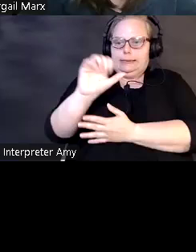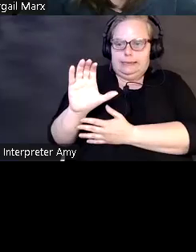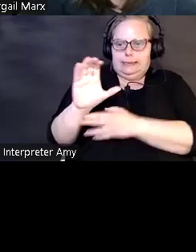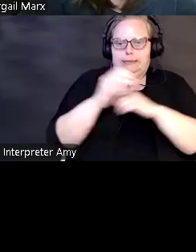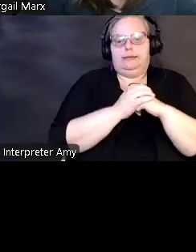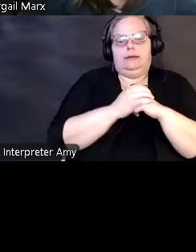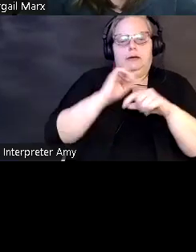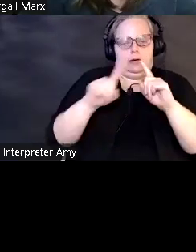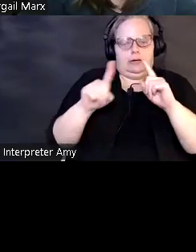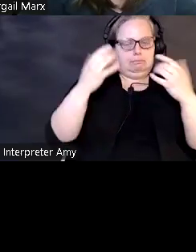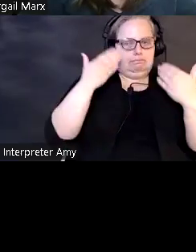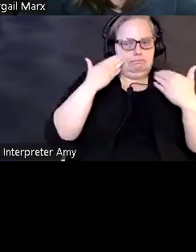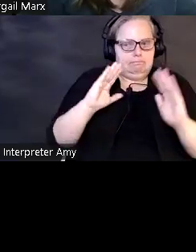But I don't know, Jennifer, if you have anything else you want to add